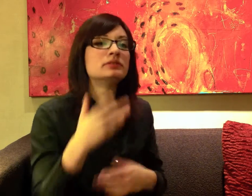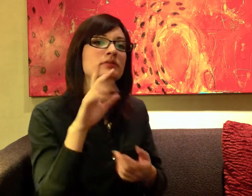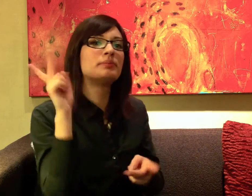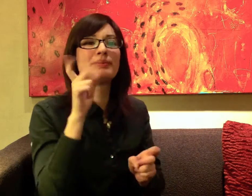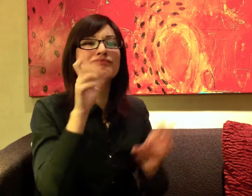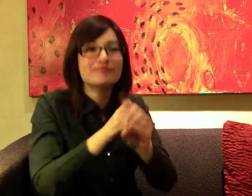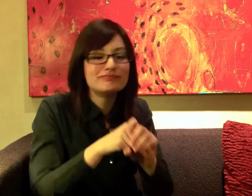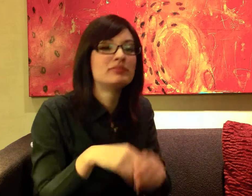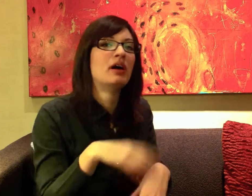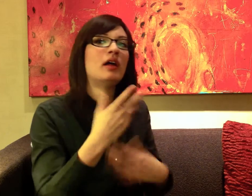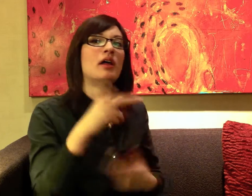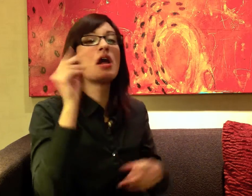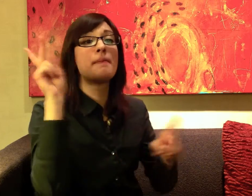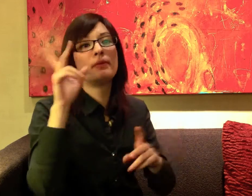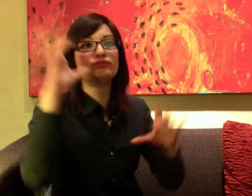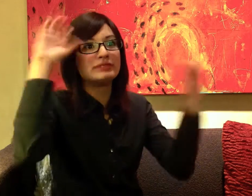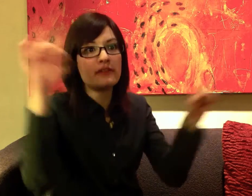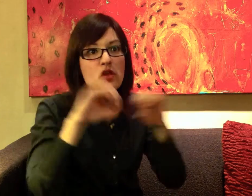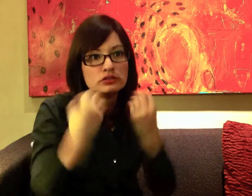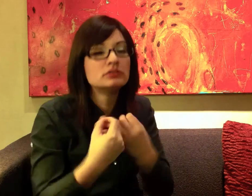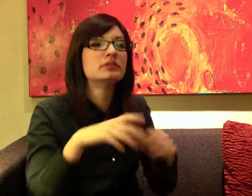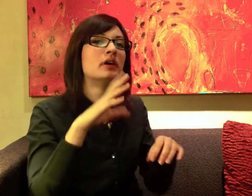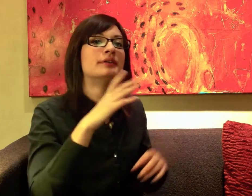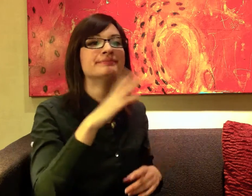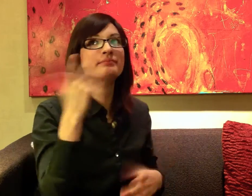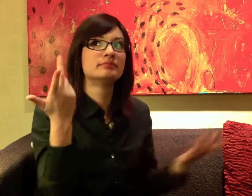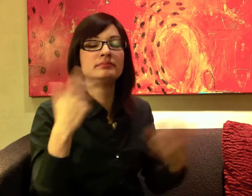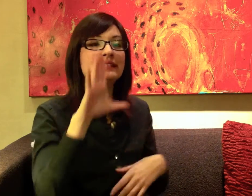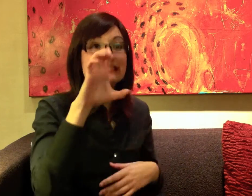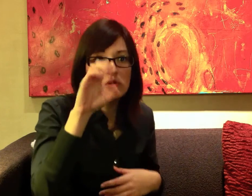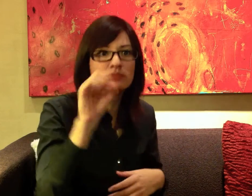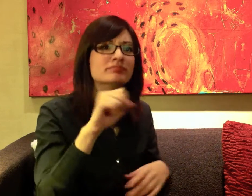participants, presidents of an organization, and CEOs.